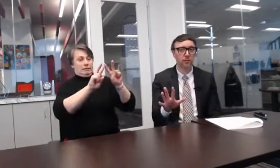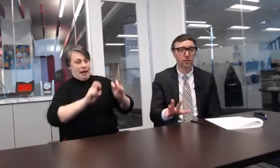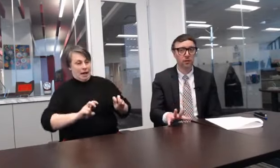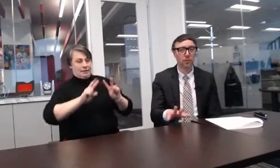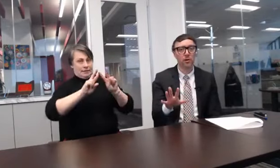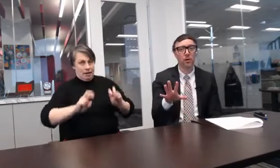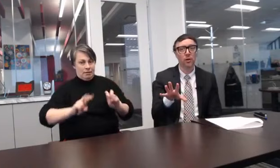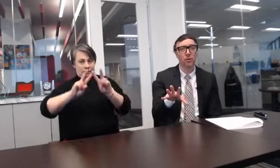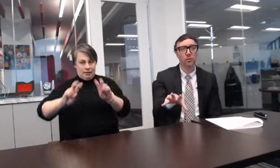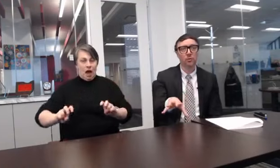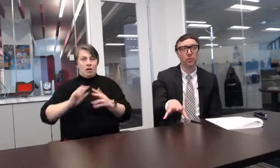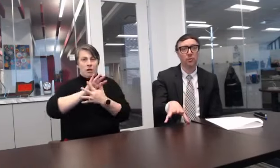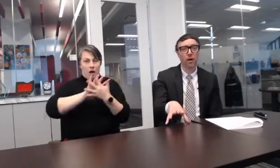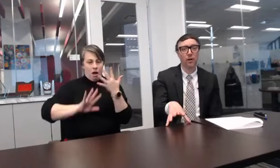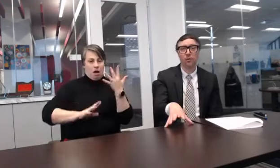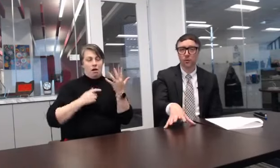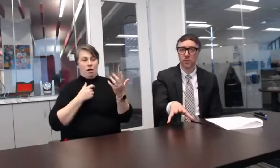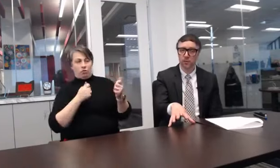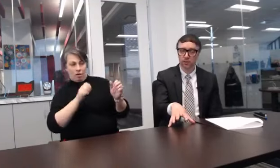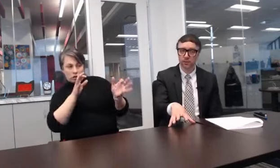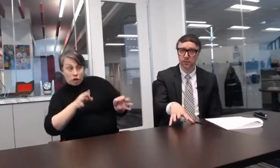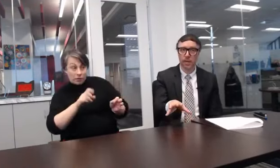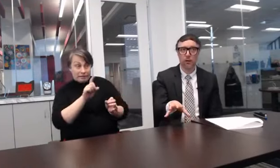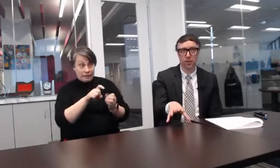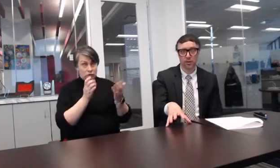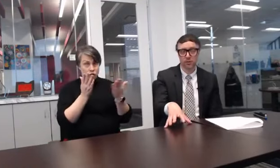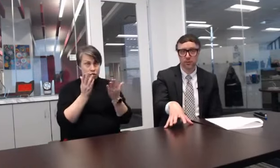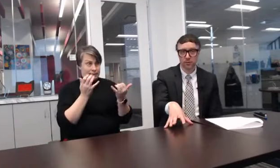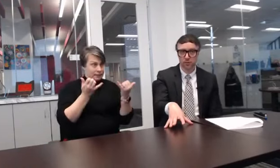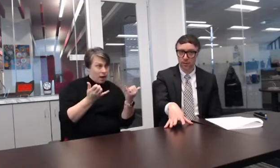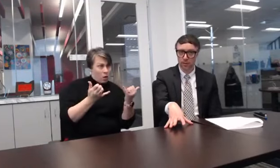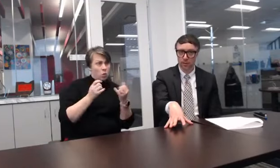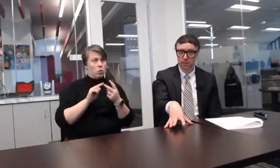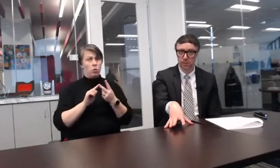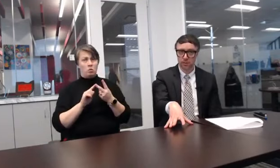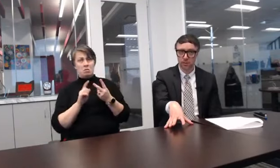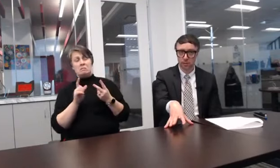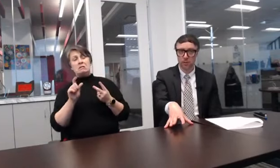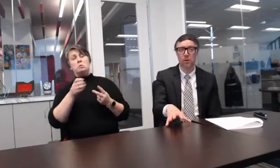to determine, do you need services now, do you need services within the next year